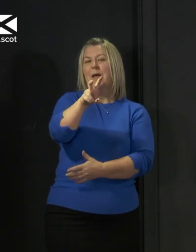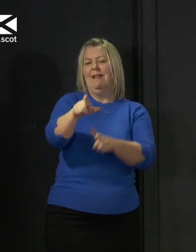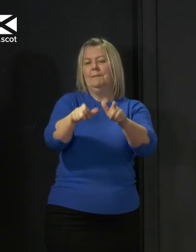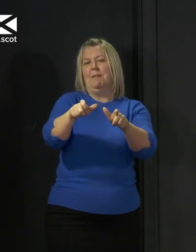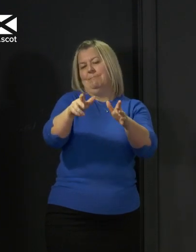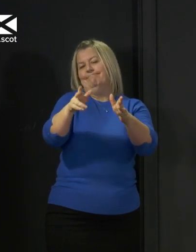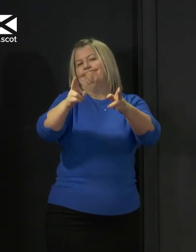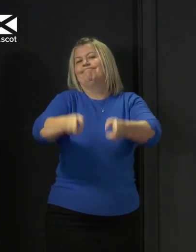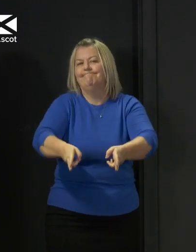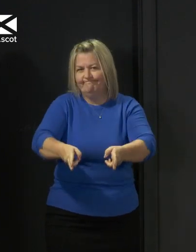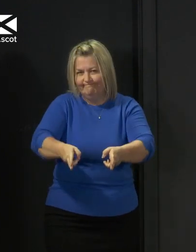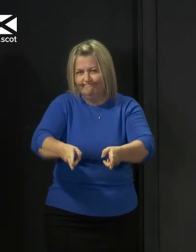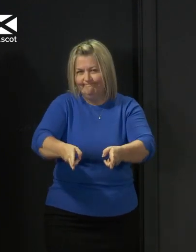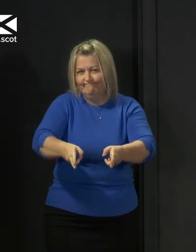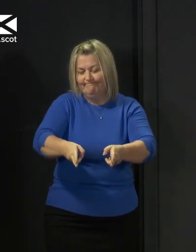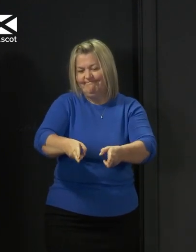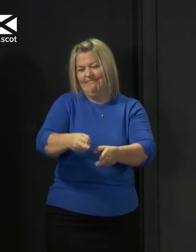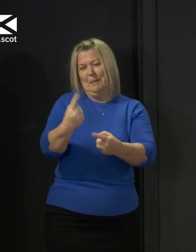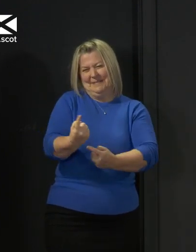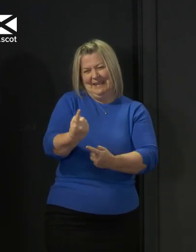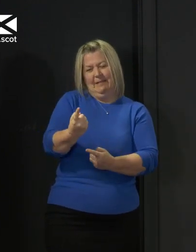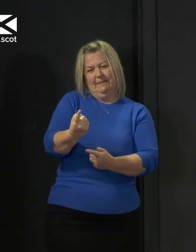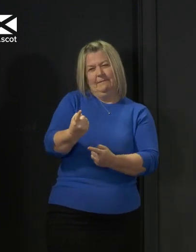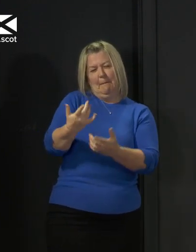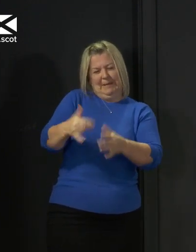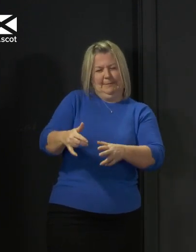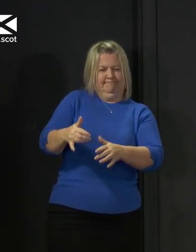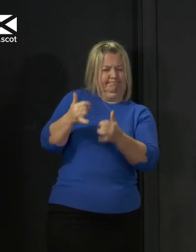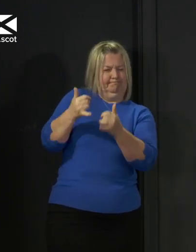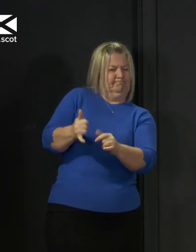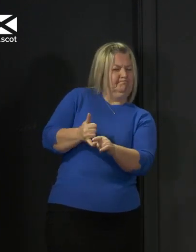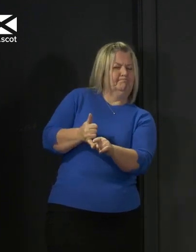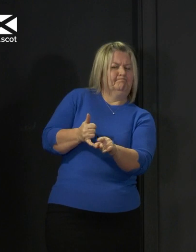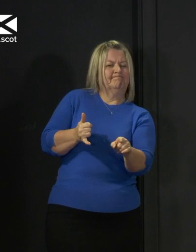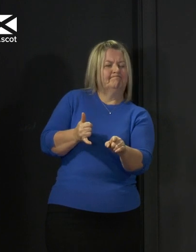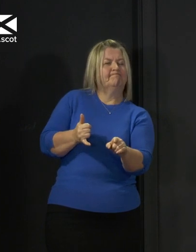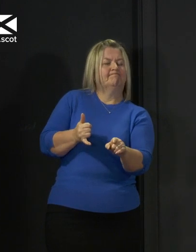who had been confirmed through a test of having at coba 19 and that takes the